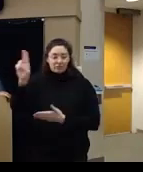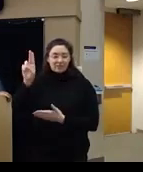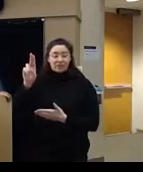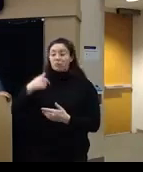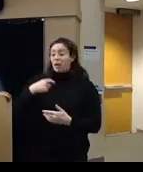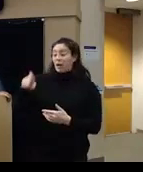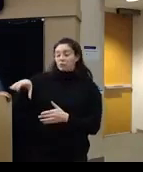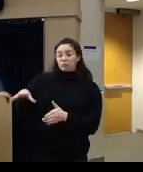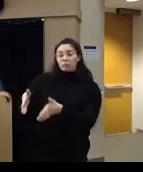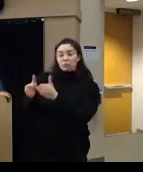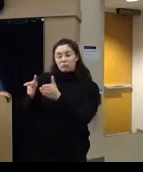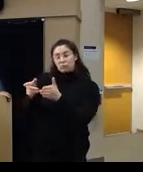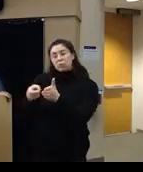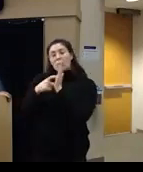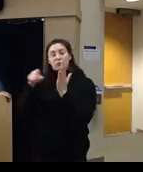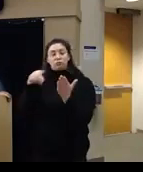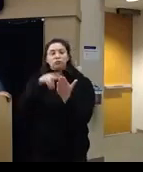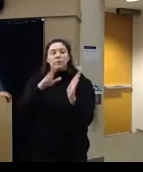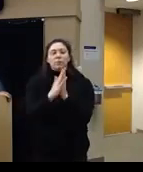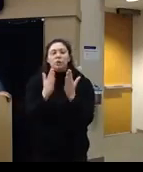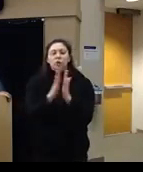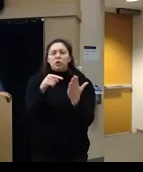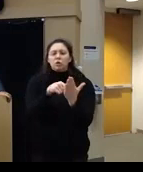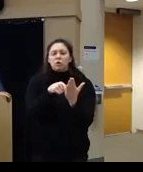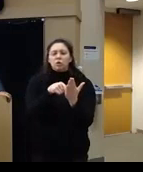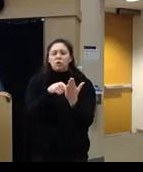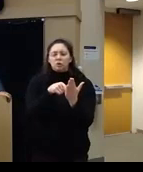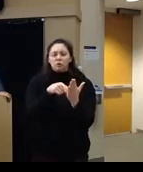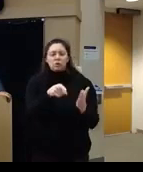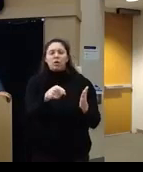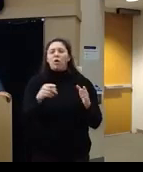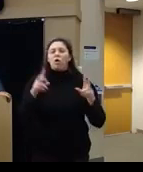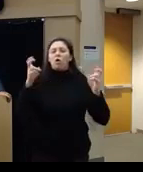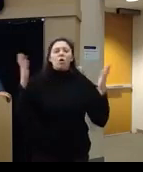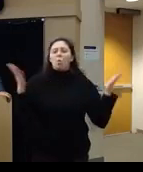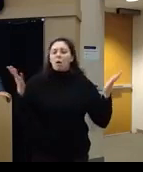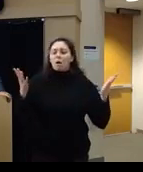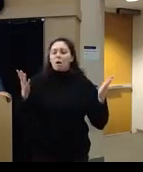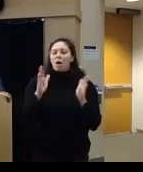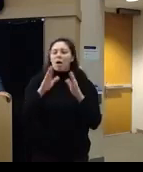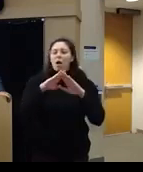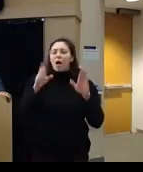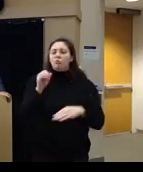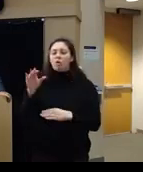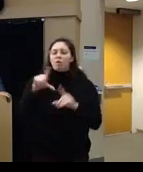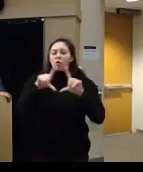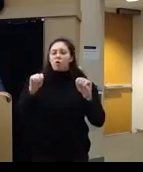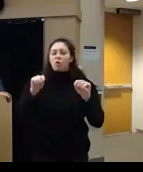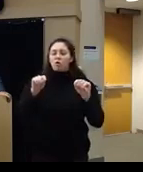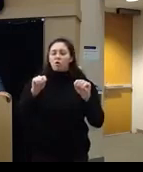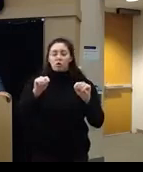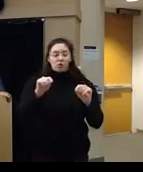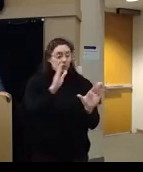a book in our Psychotherapy course called House of Cards psychology and Psychotherapy built on